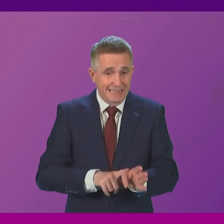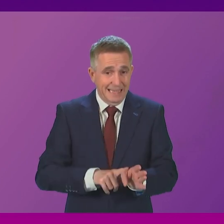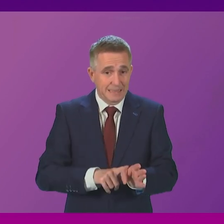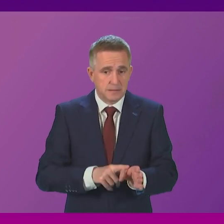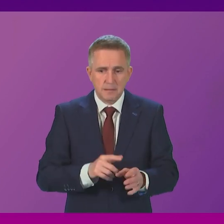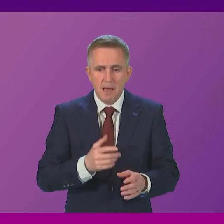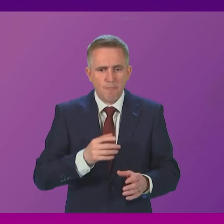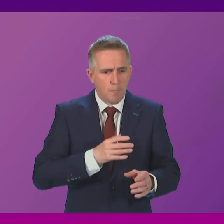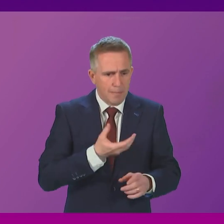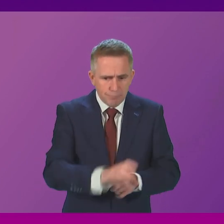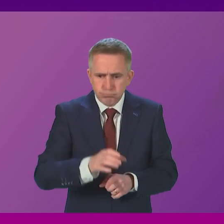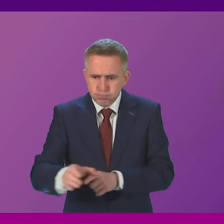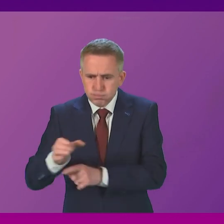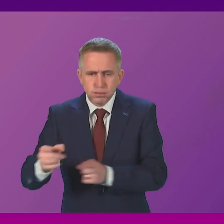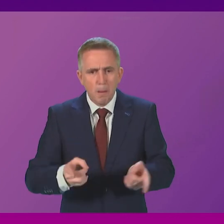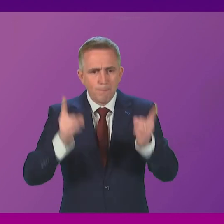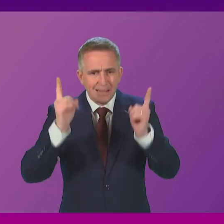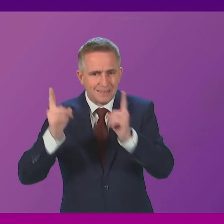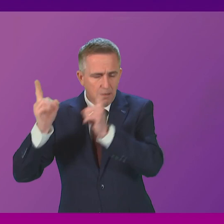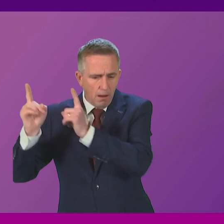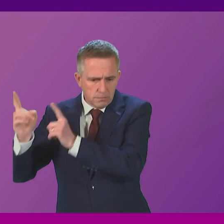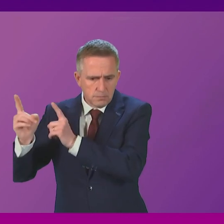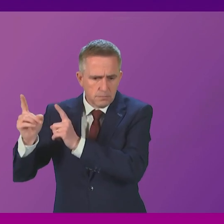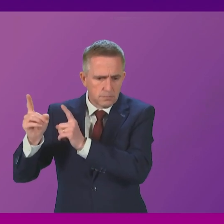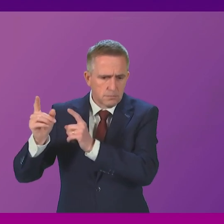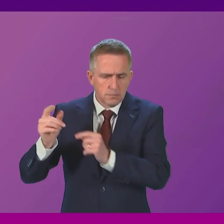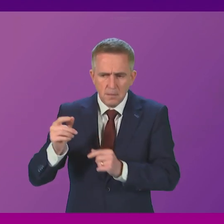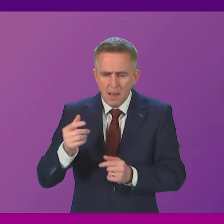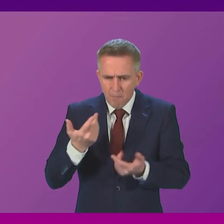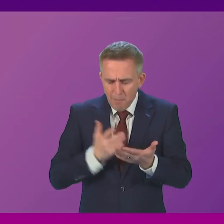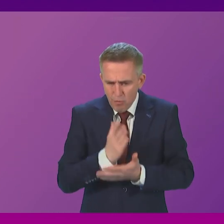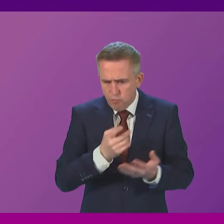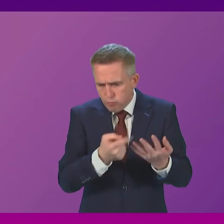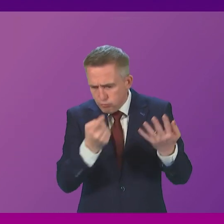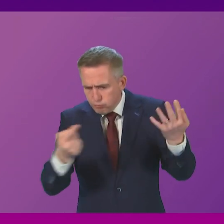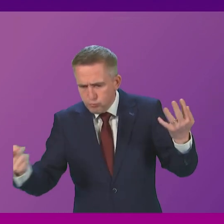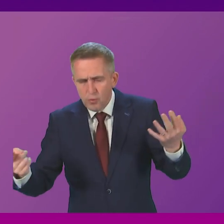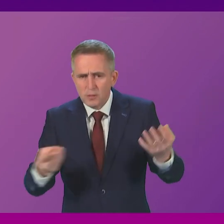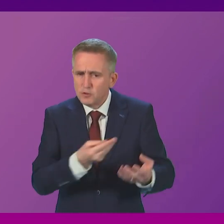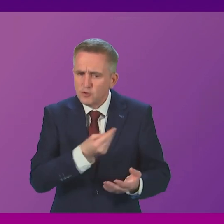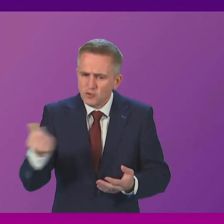it is fair to say, I have been tested in what I am sure most people would agree are some of the toughest roles in Government.